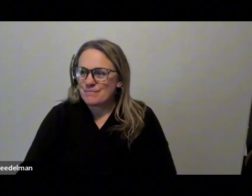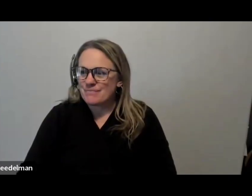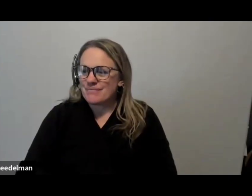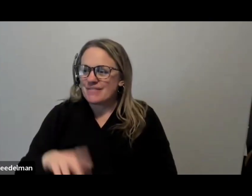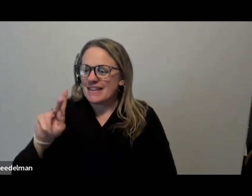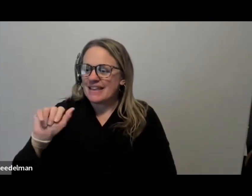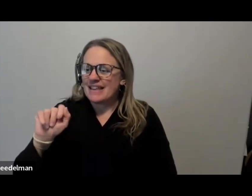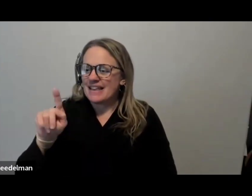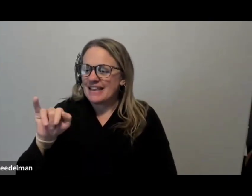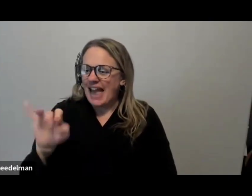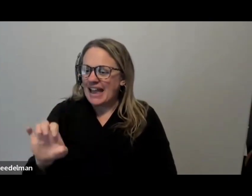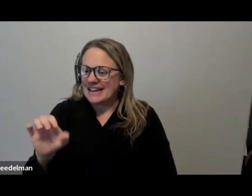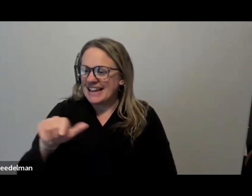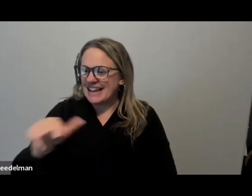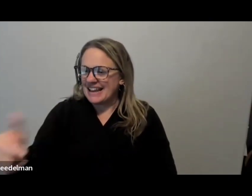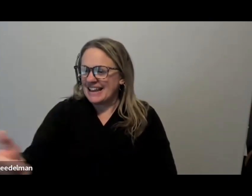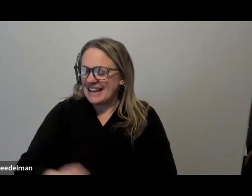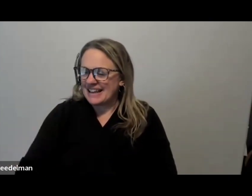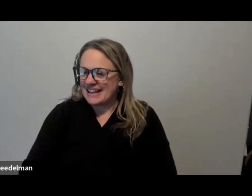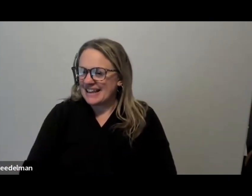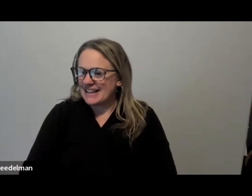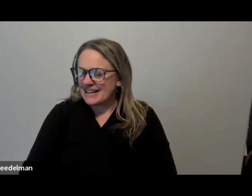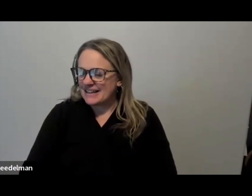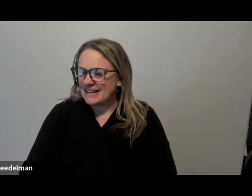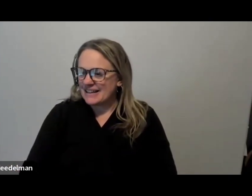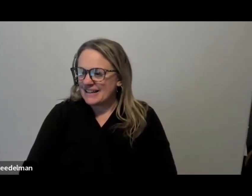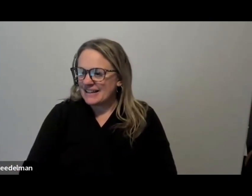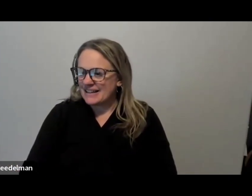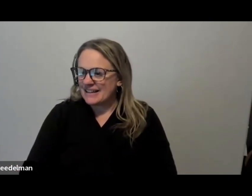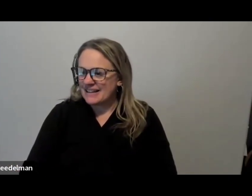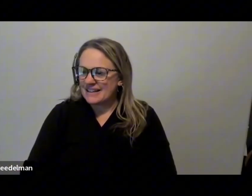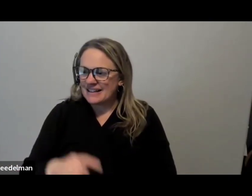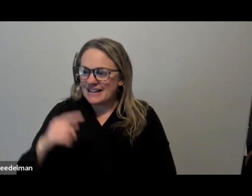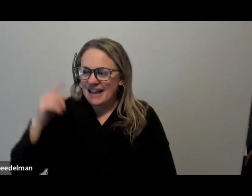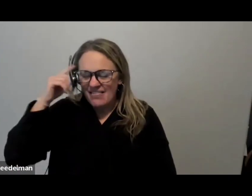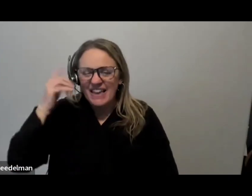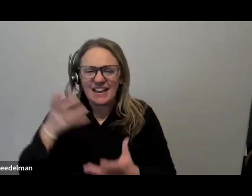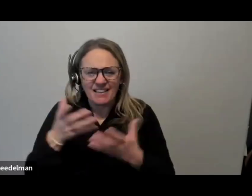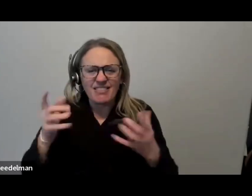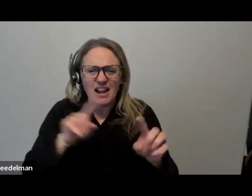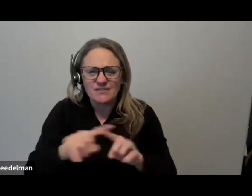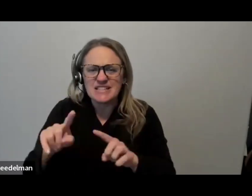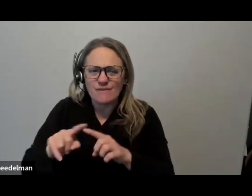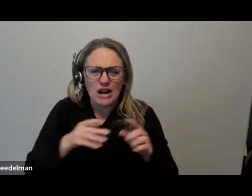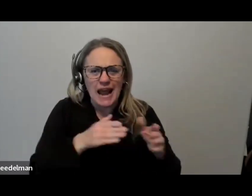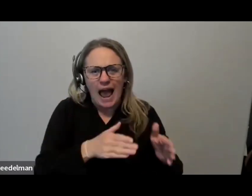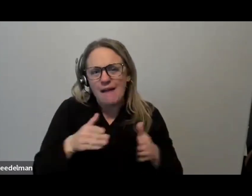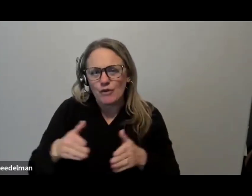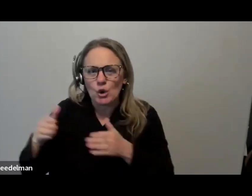Yeah, I think there's a lot of different avenues to make this happen. To kind of blend that big picture and,